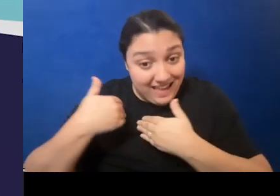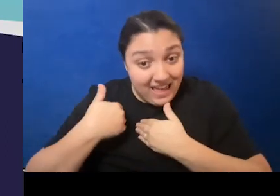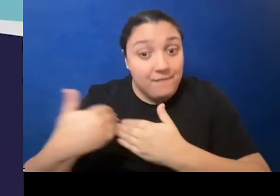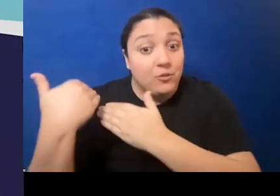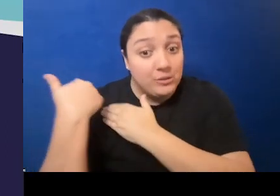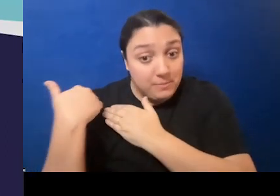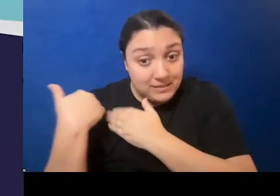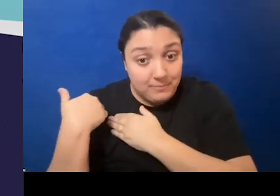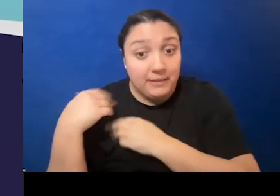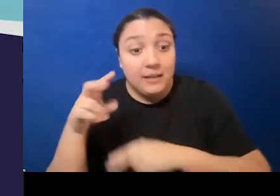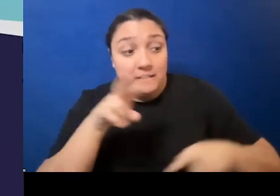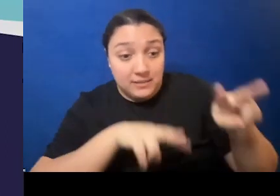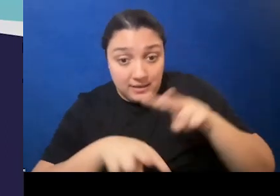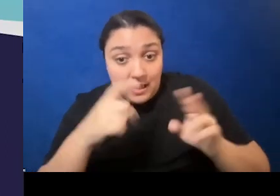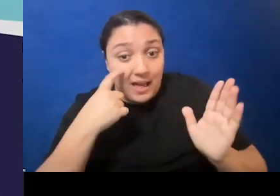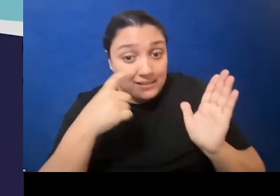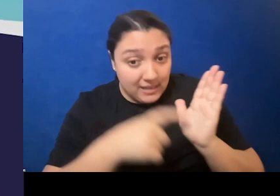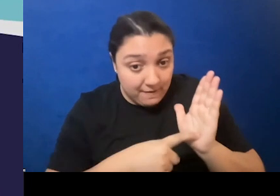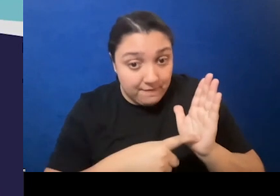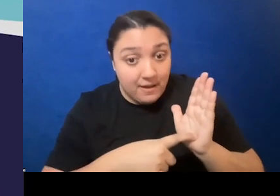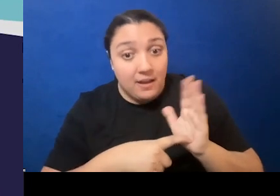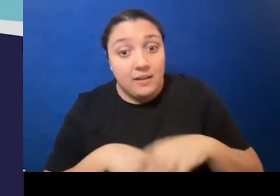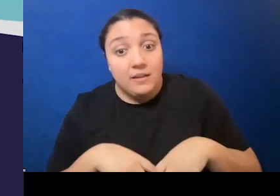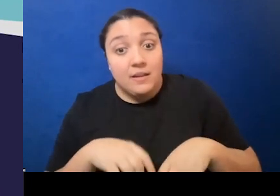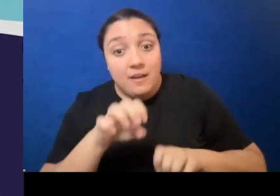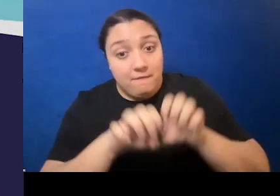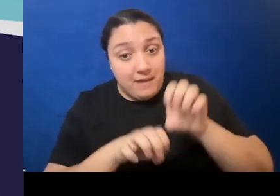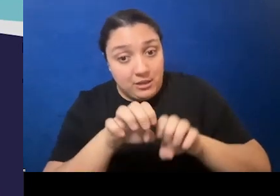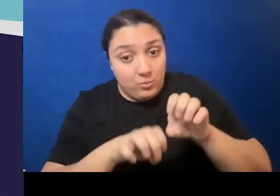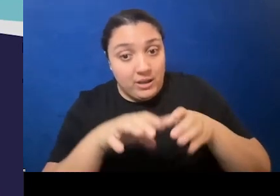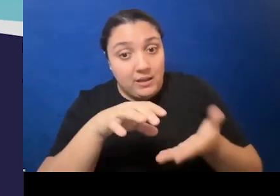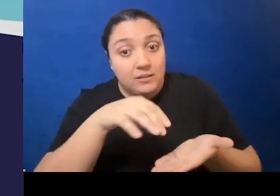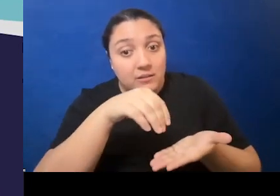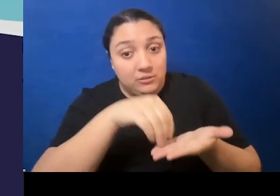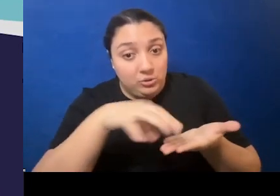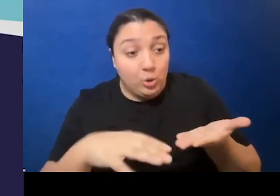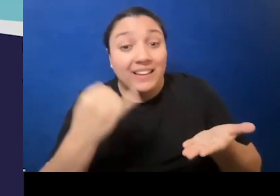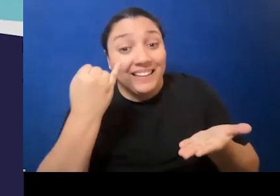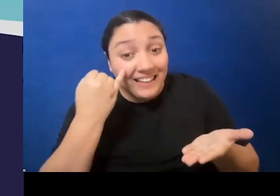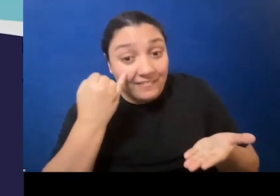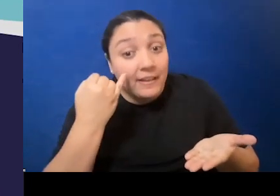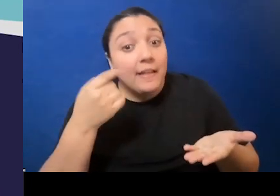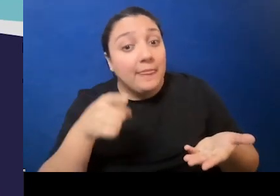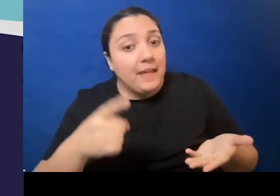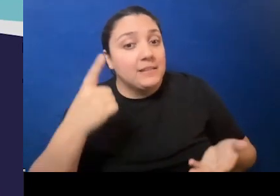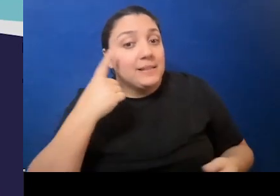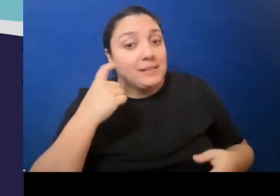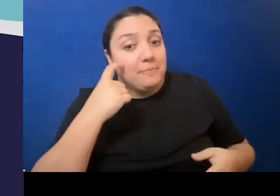DISTRICTS DO YOU HAVE THE OBLIGATION TO IDENTIFY AND EVALUATE AND EDUCATE STUDENTS IF